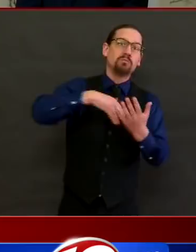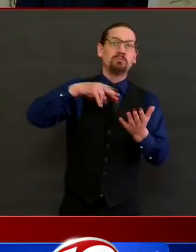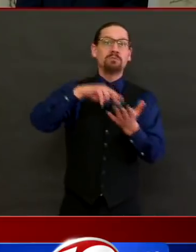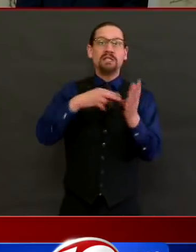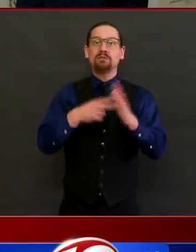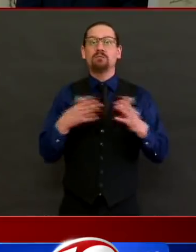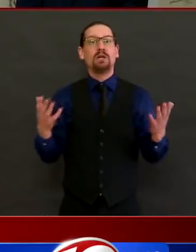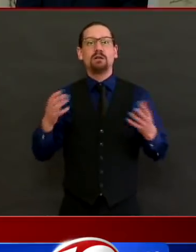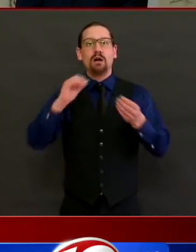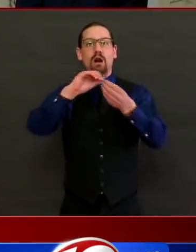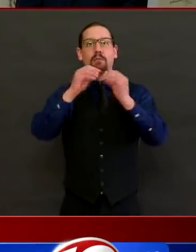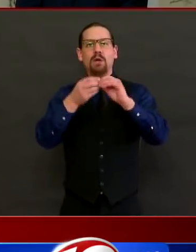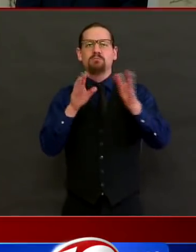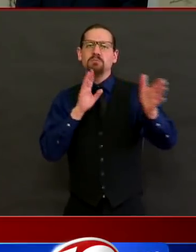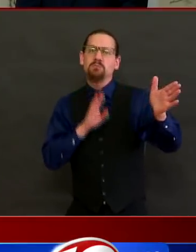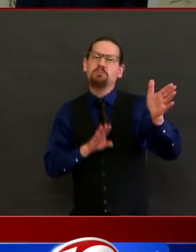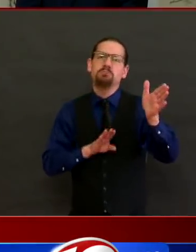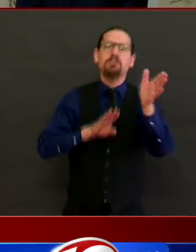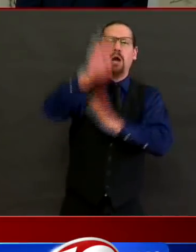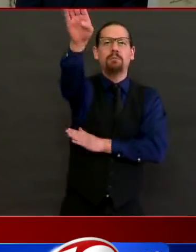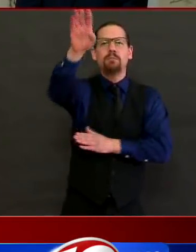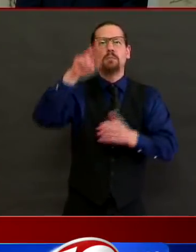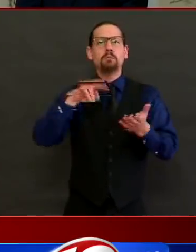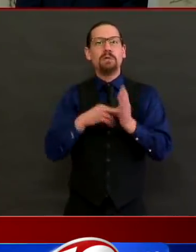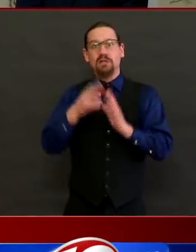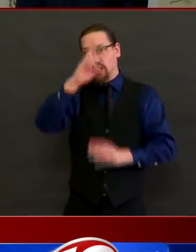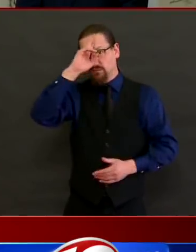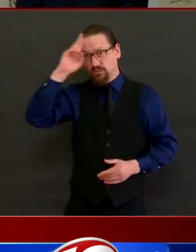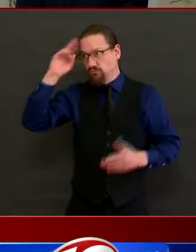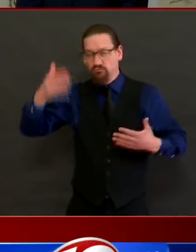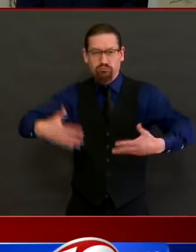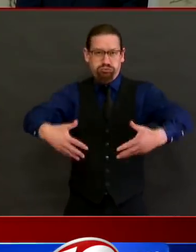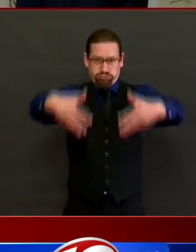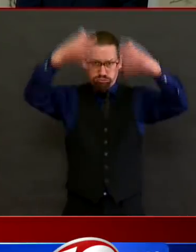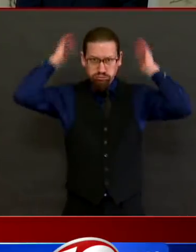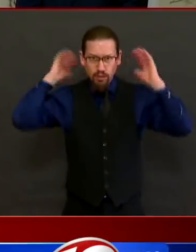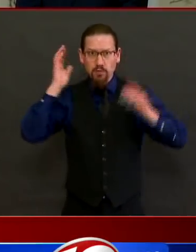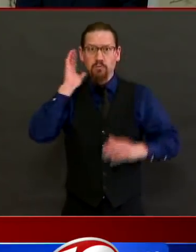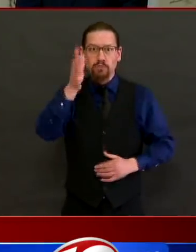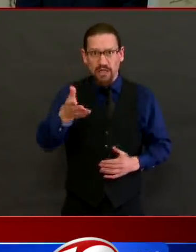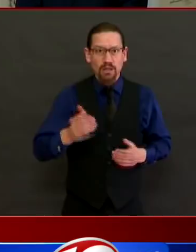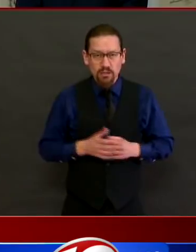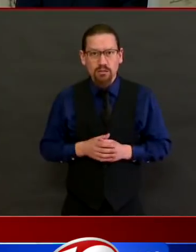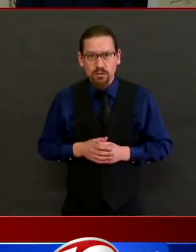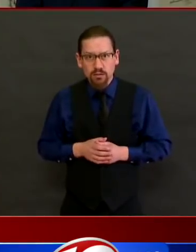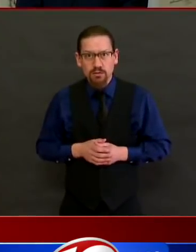HOSPITAL BEDS. DETERMINED BY WHAT WE DO, TOGETHER, AS A COMMUNITY, RIGHT